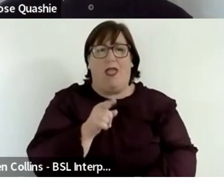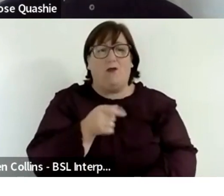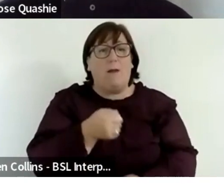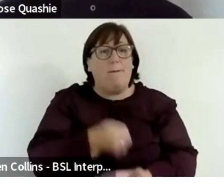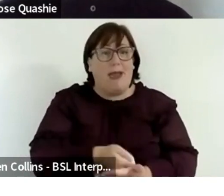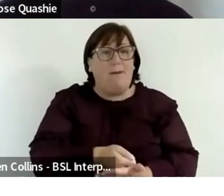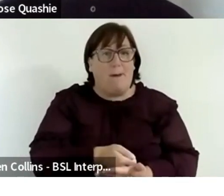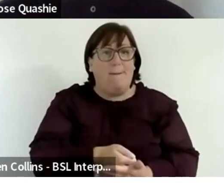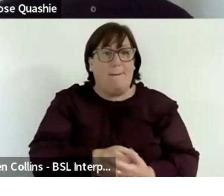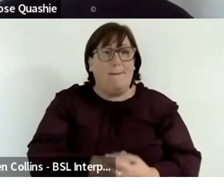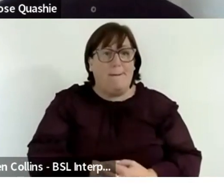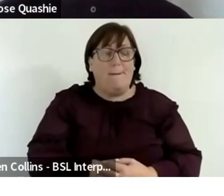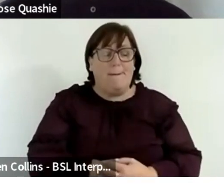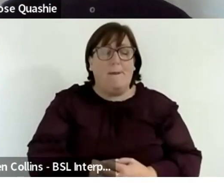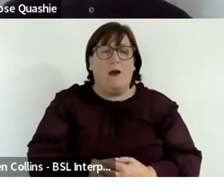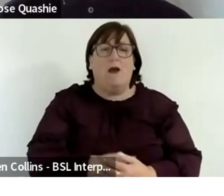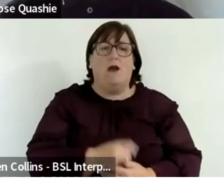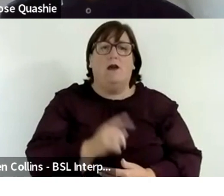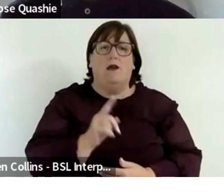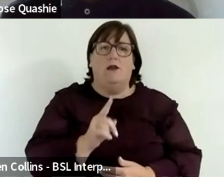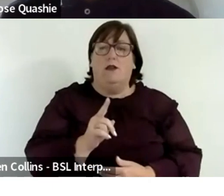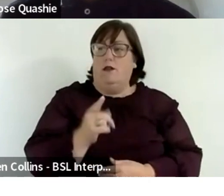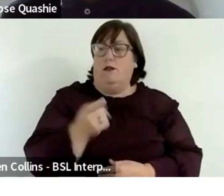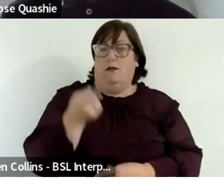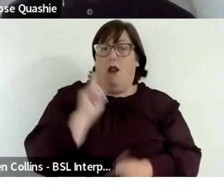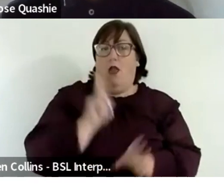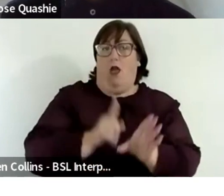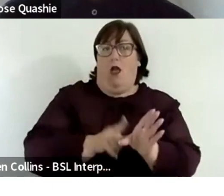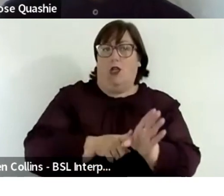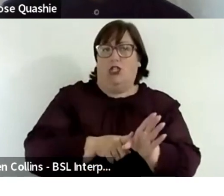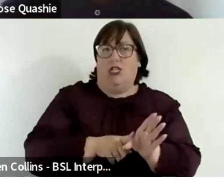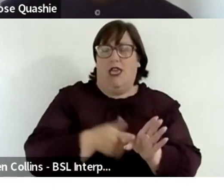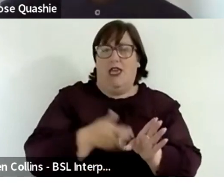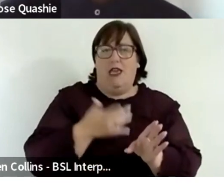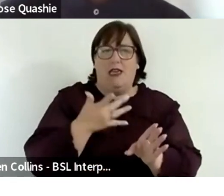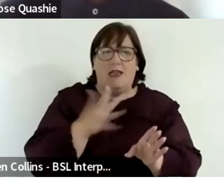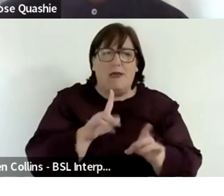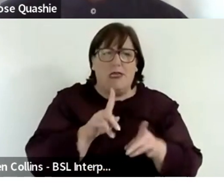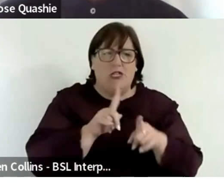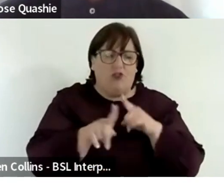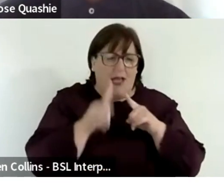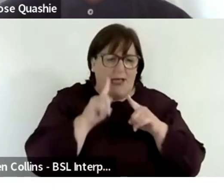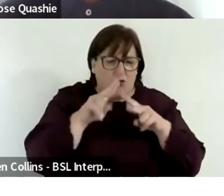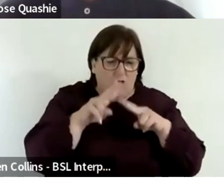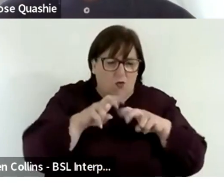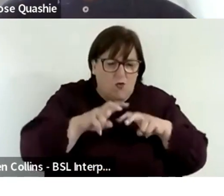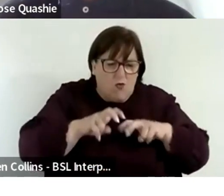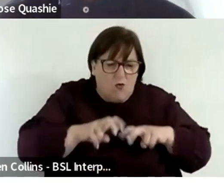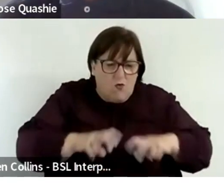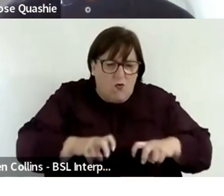What we did last year to try to create pathways into those roles for certain groups of people at scale is